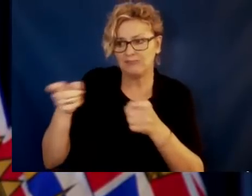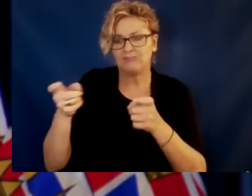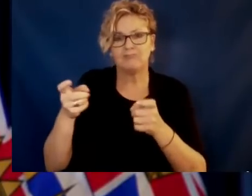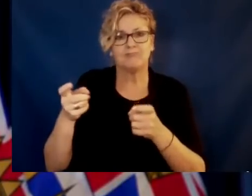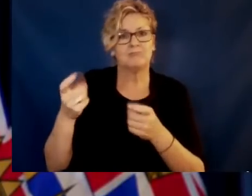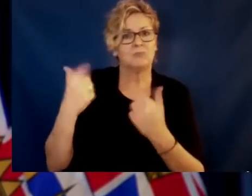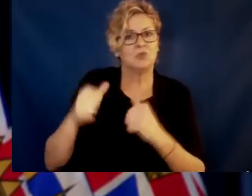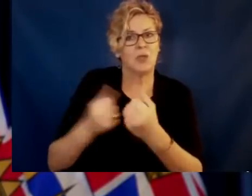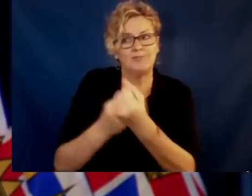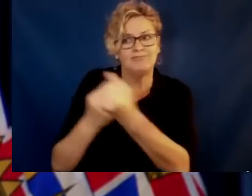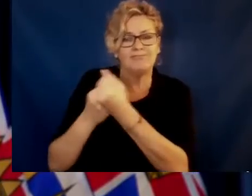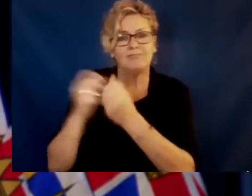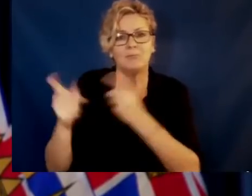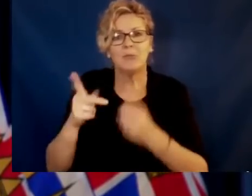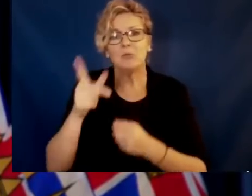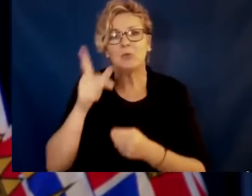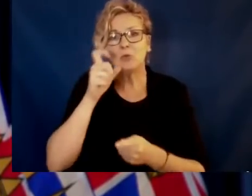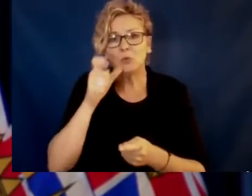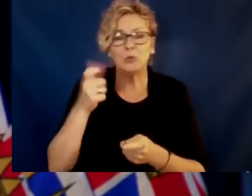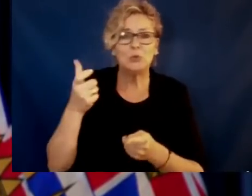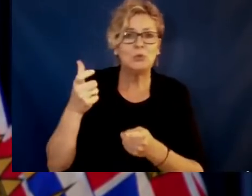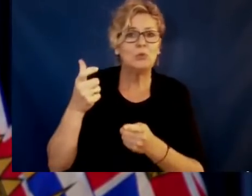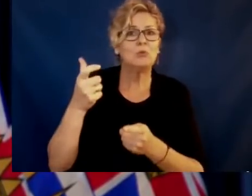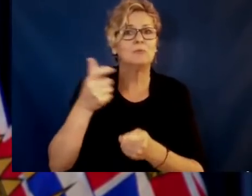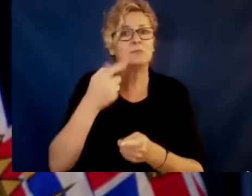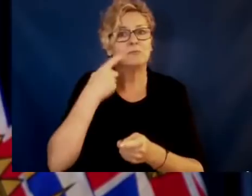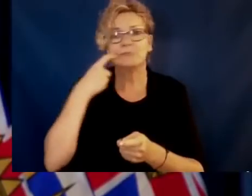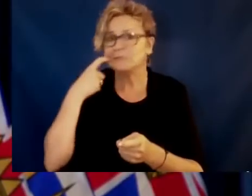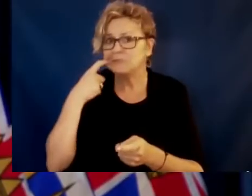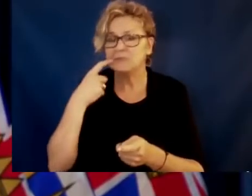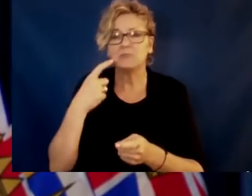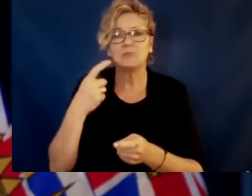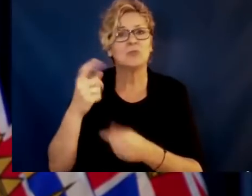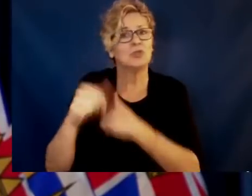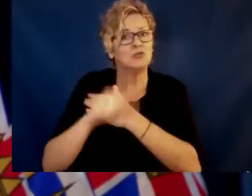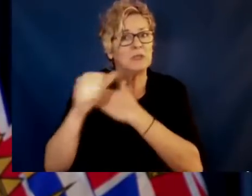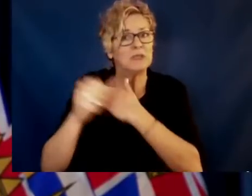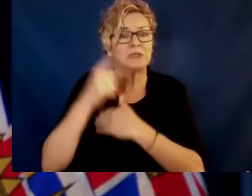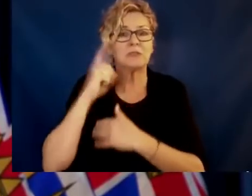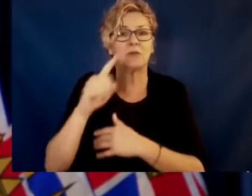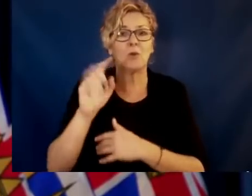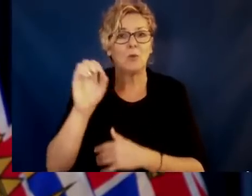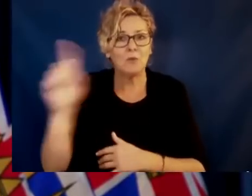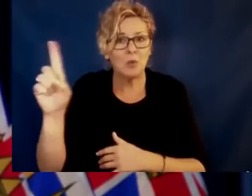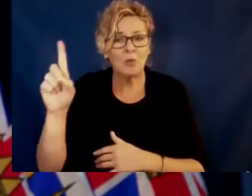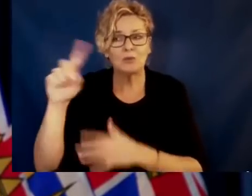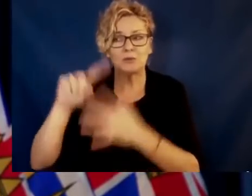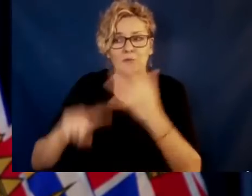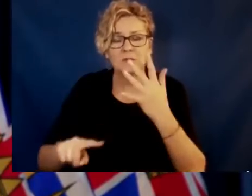virus. We know that these